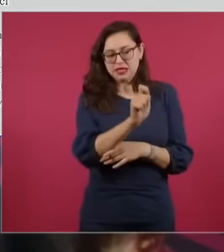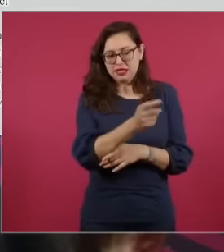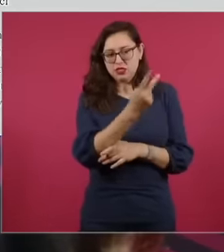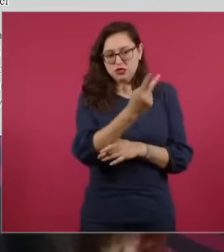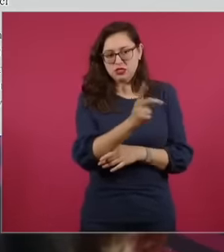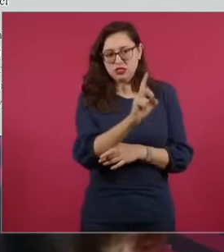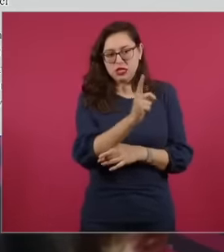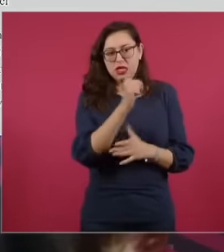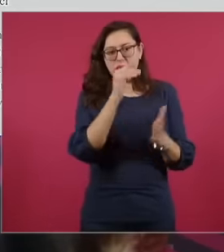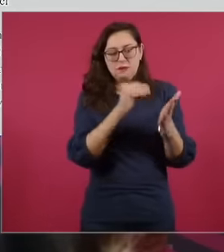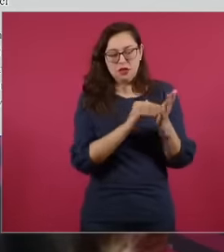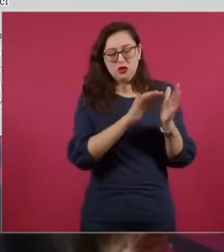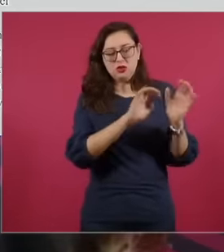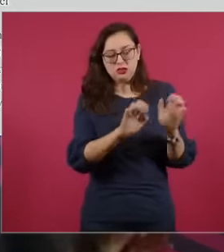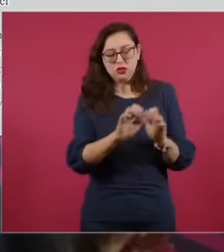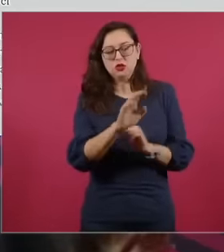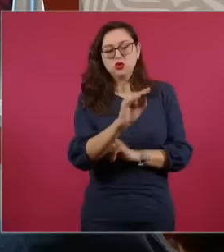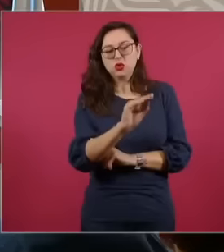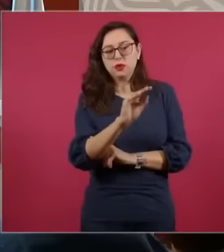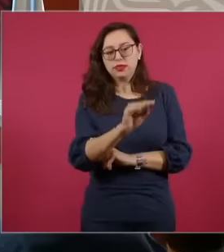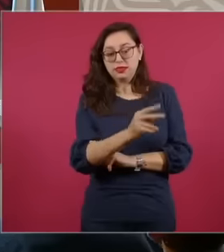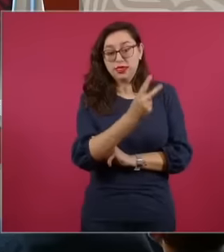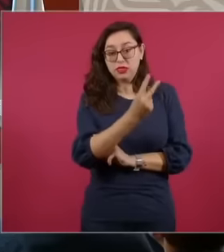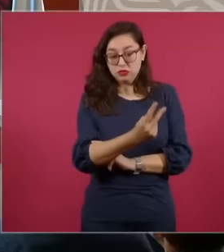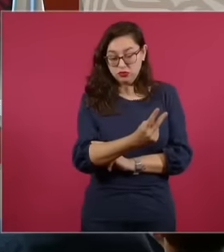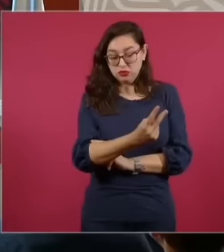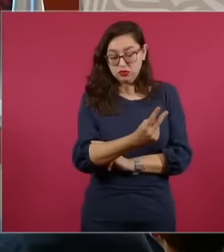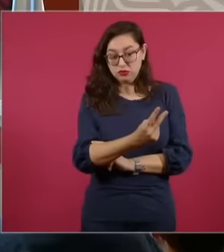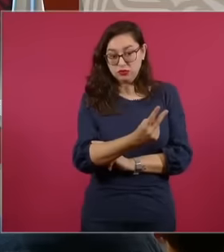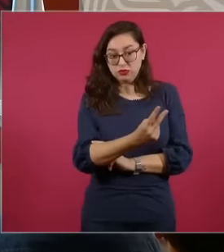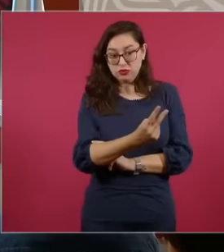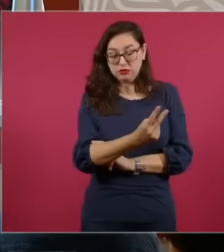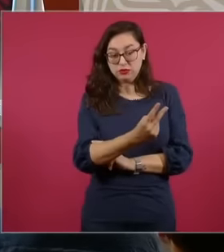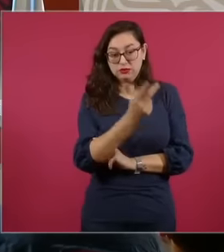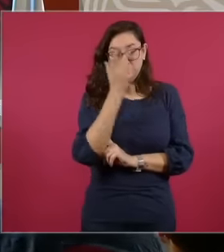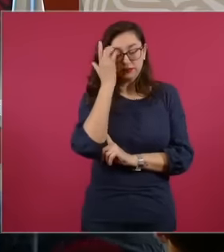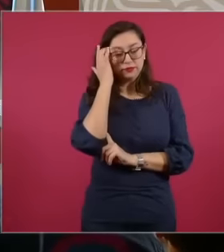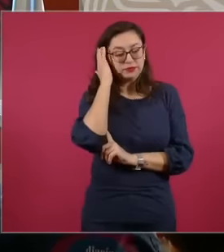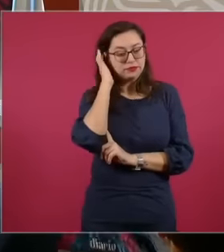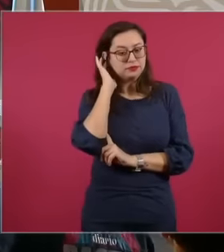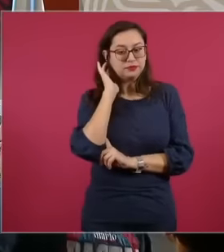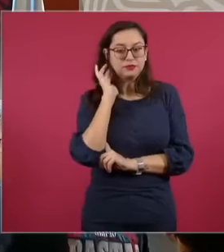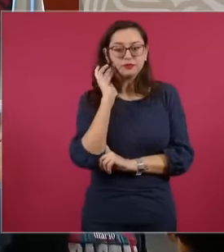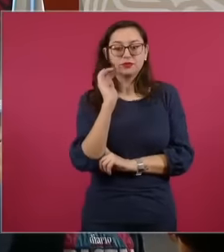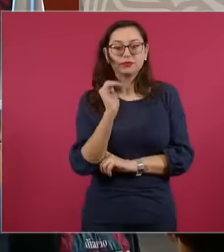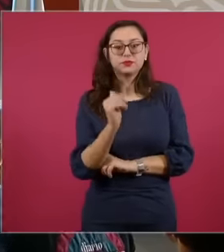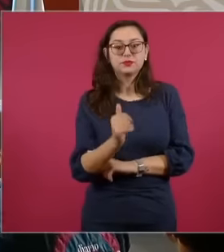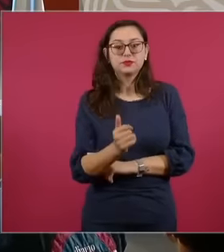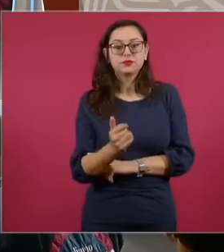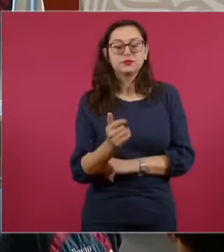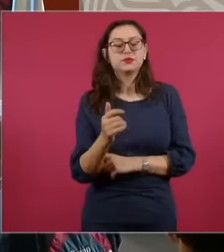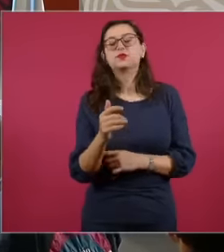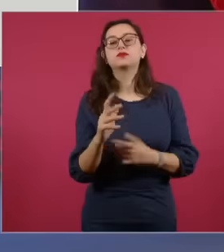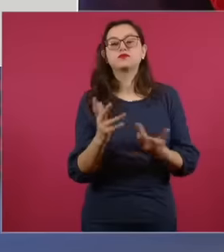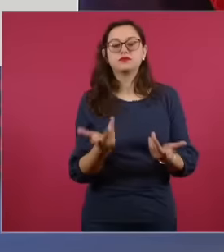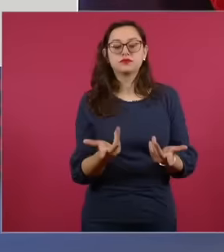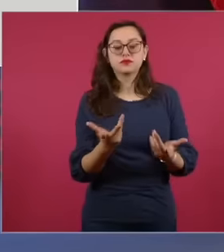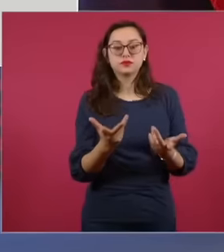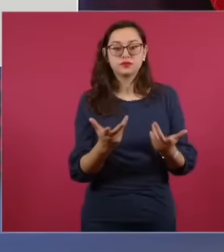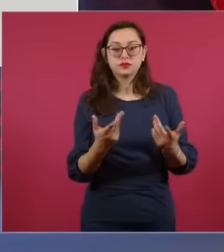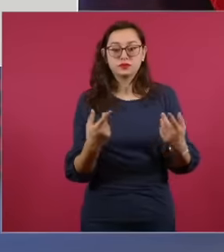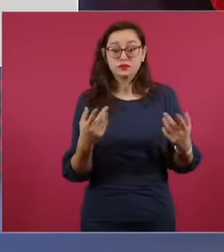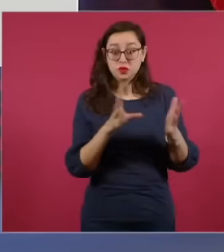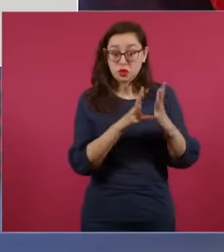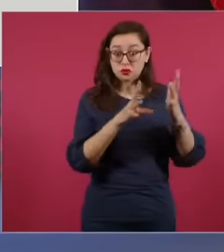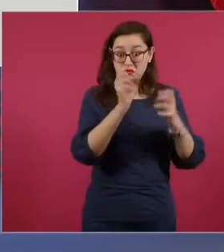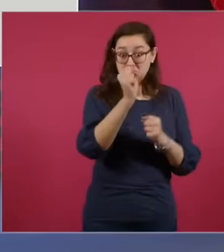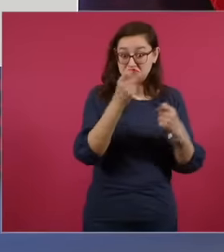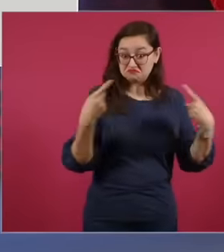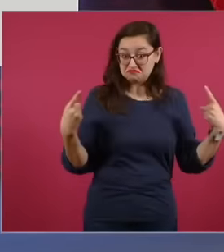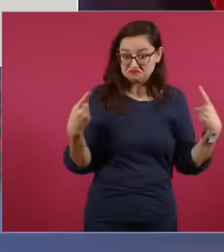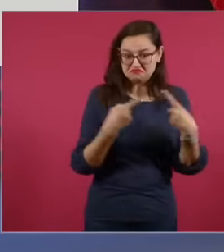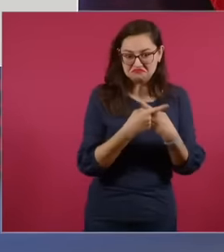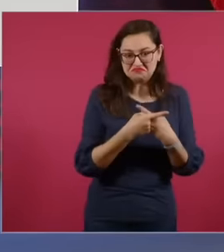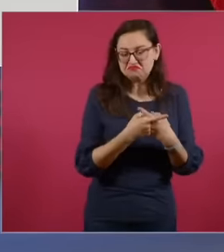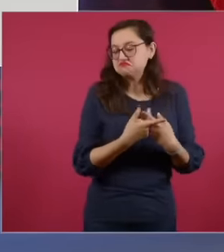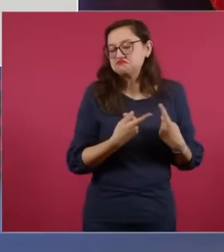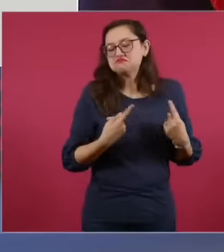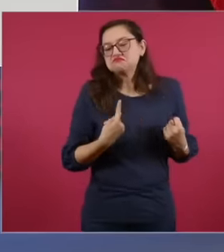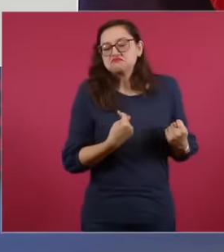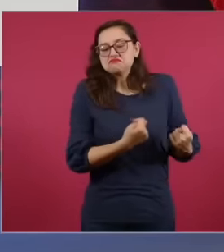1992, against the Constitution that allowed private companies,